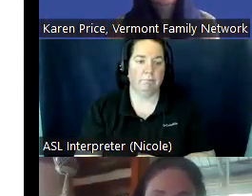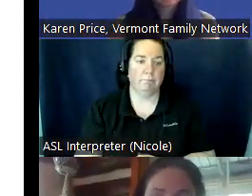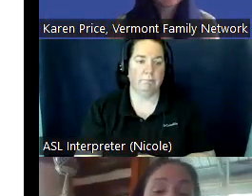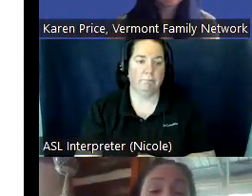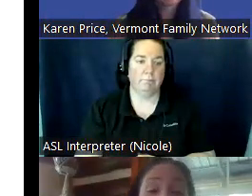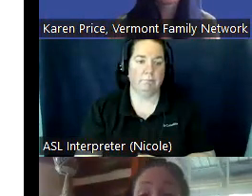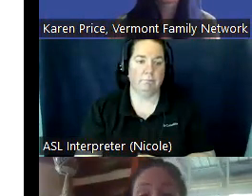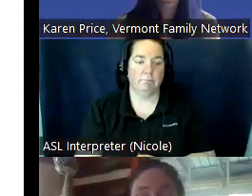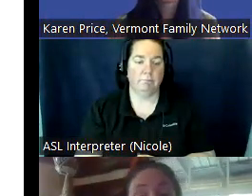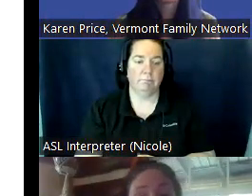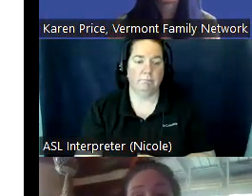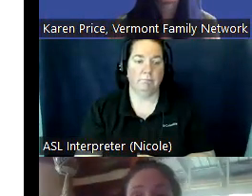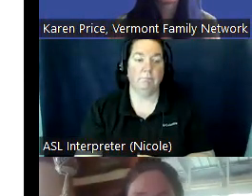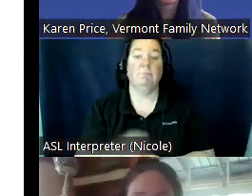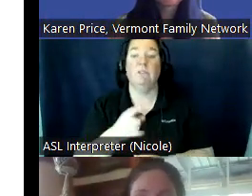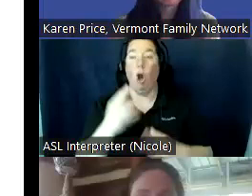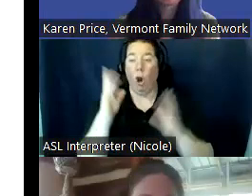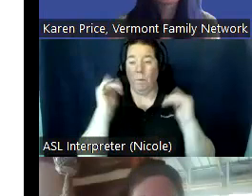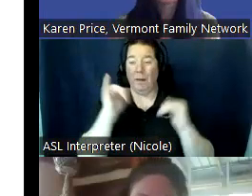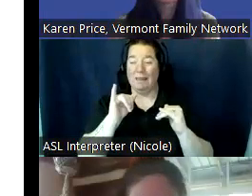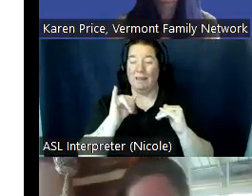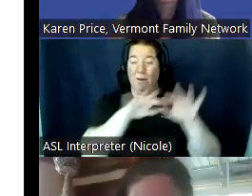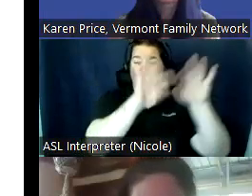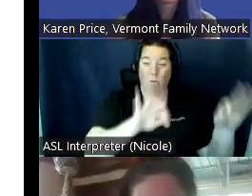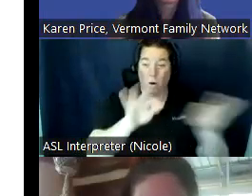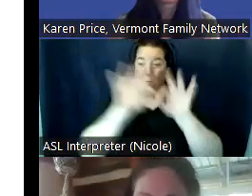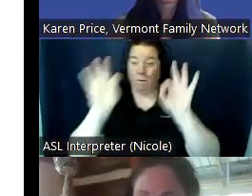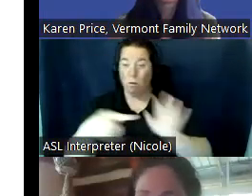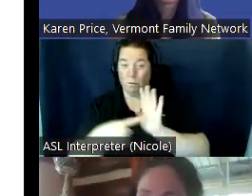I'm hoping that visual helps. I also wanted to like give this in a textual format,